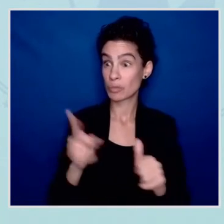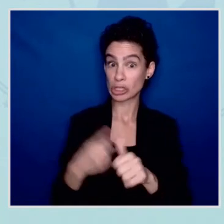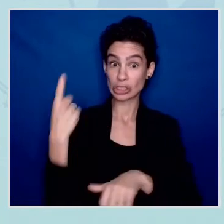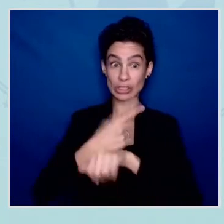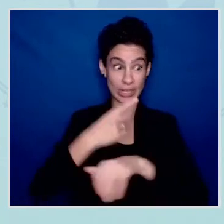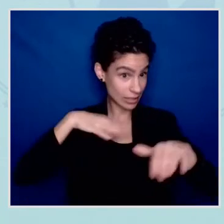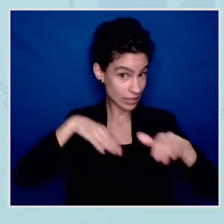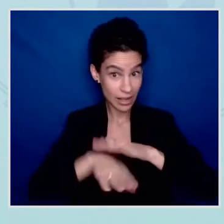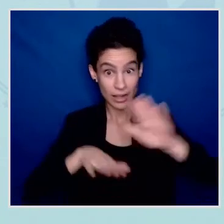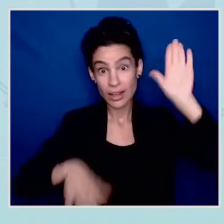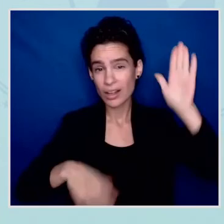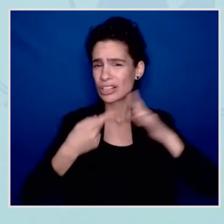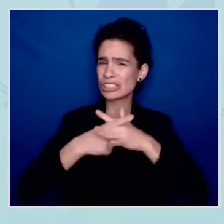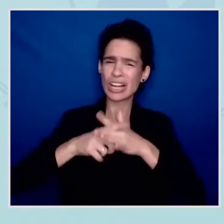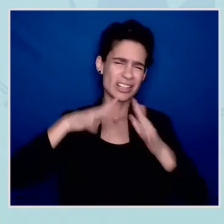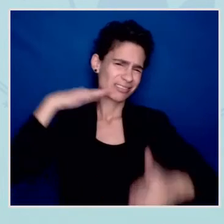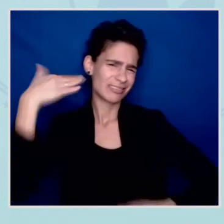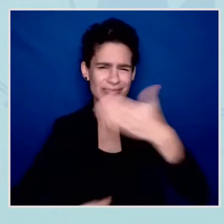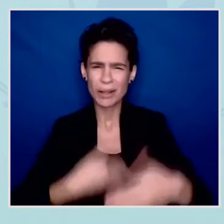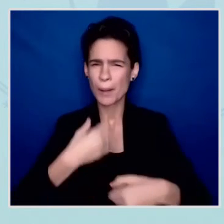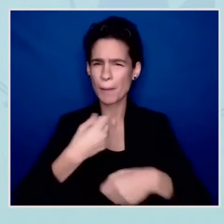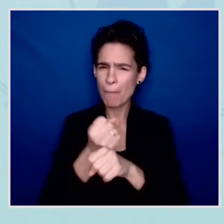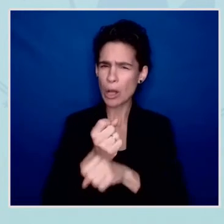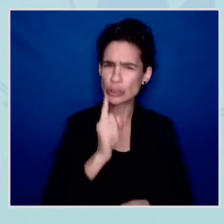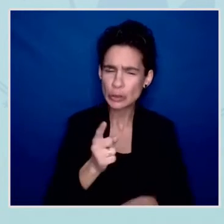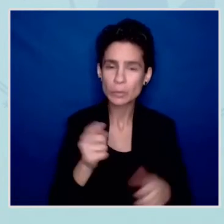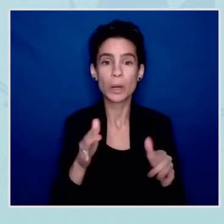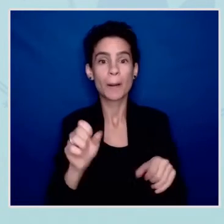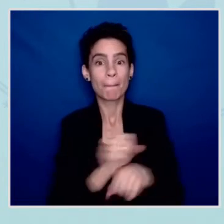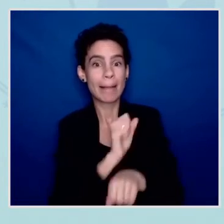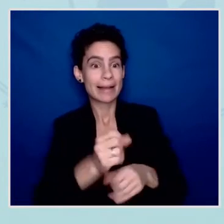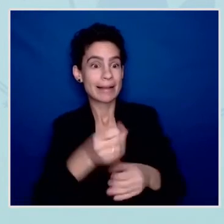READABILITY AND CLARITY ARE TWO